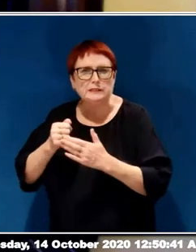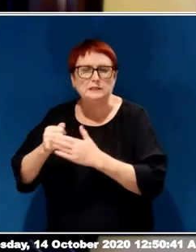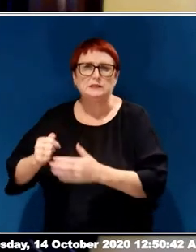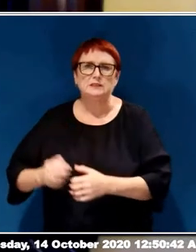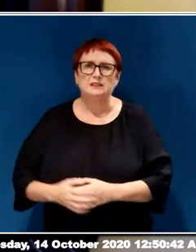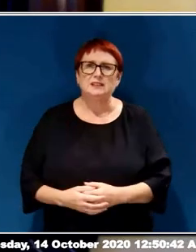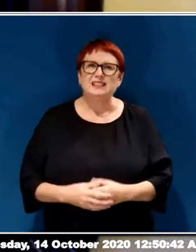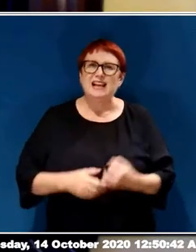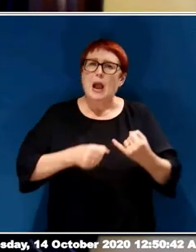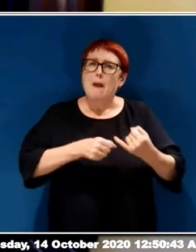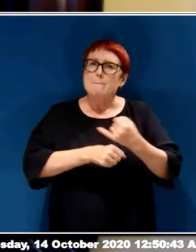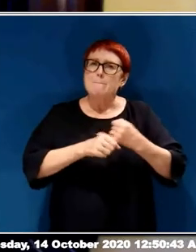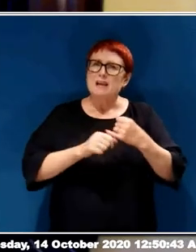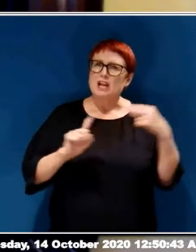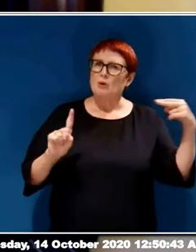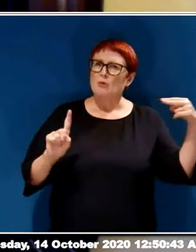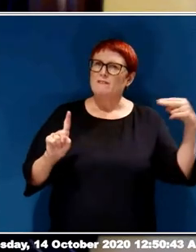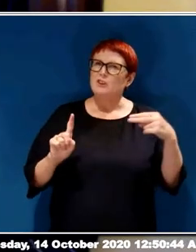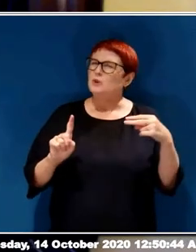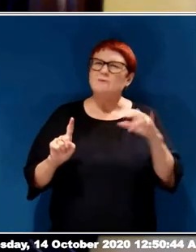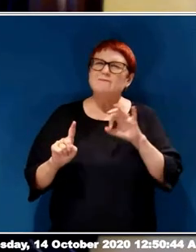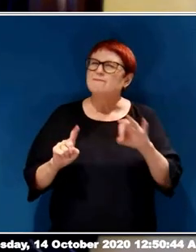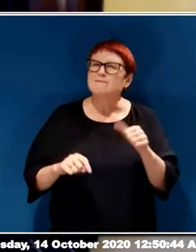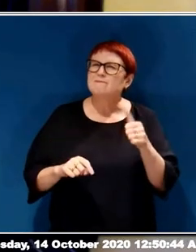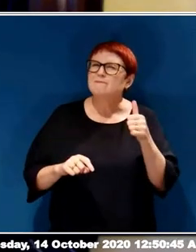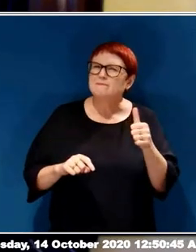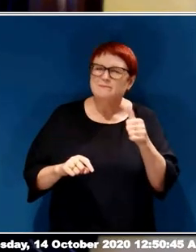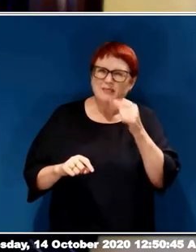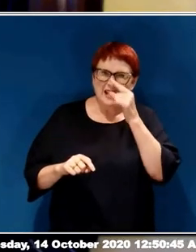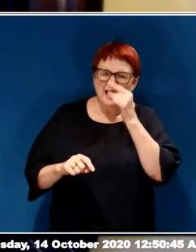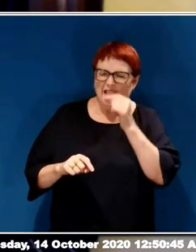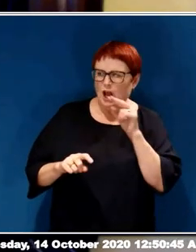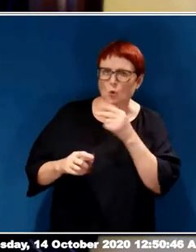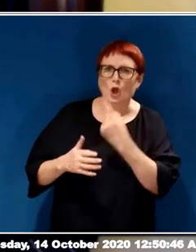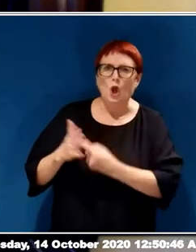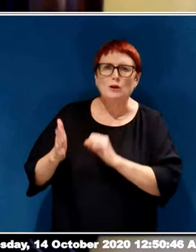overlook the strengths of students and it can overlook - - DR Sorry, Dr De Bruin.